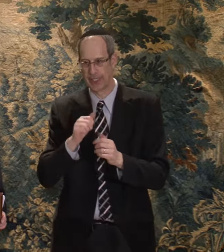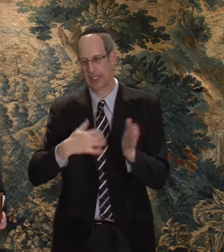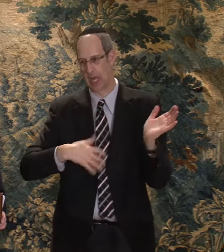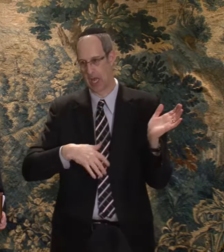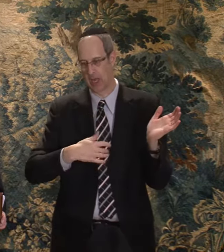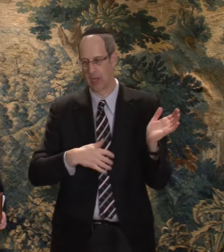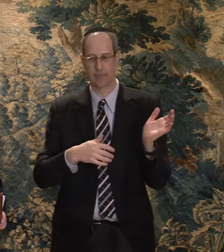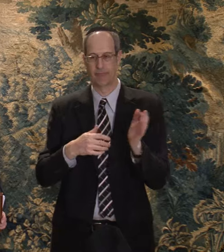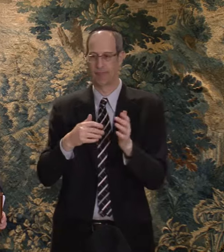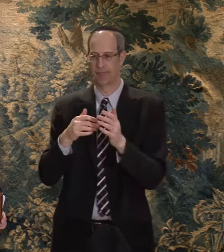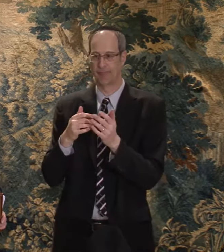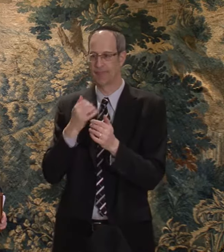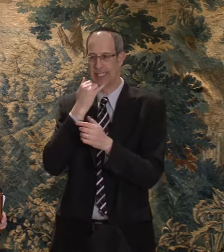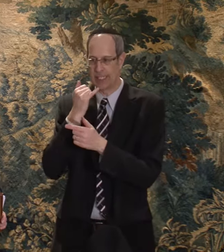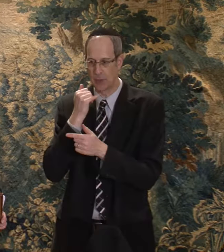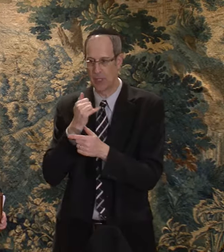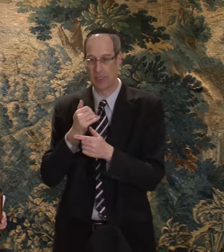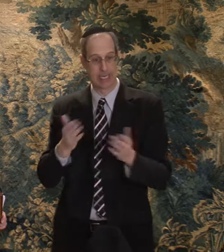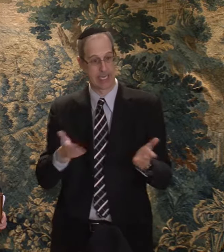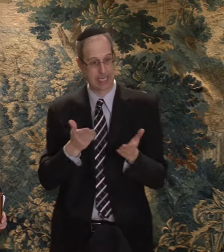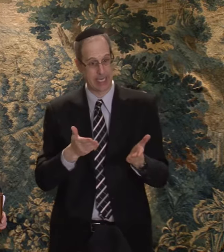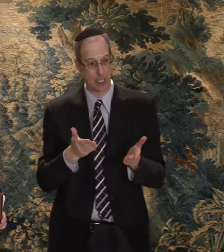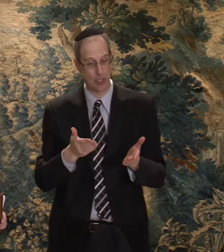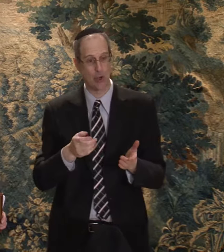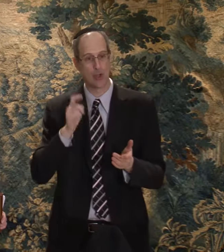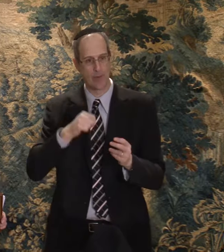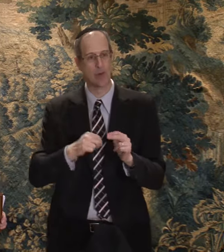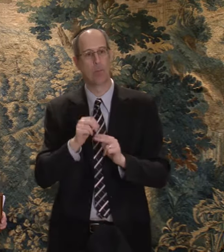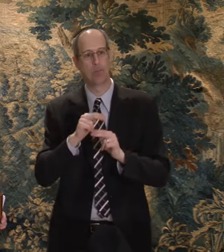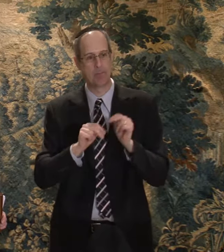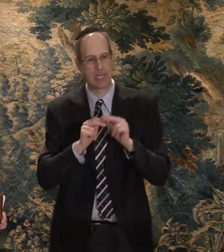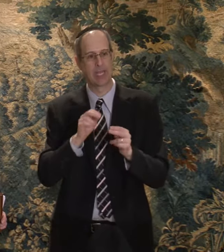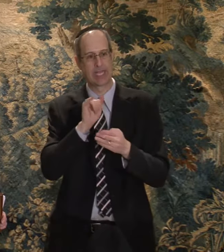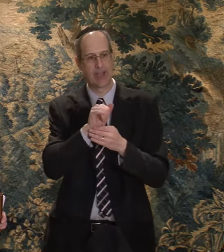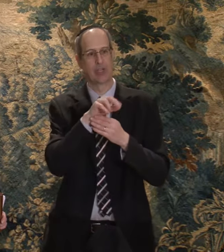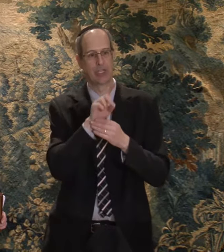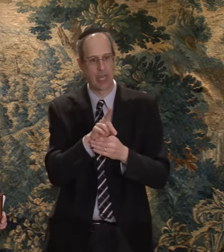that's what we're here for tonight we have to build nefesh dovid so not that